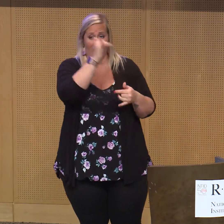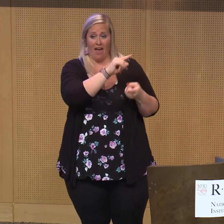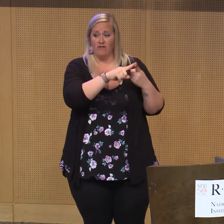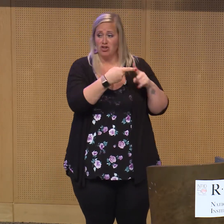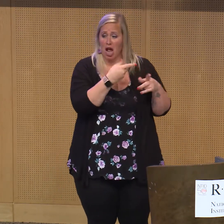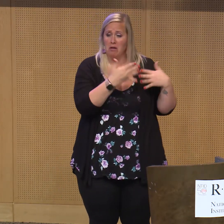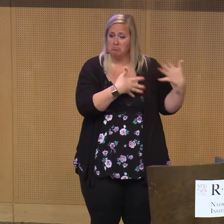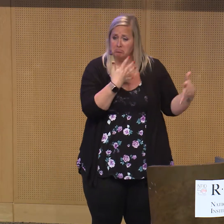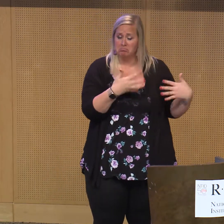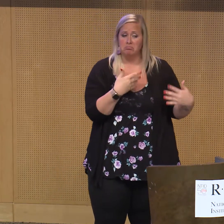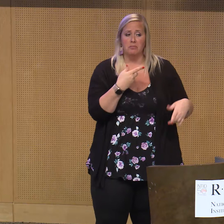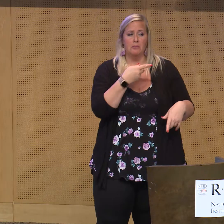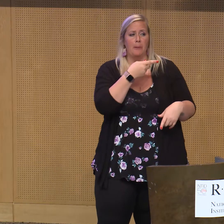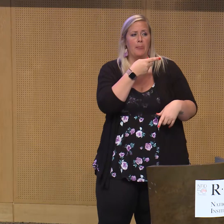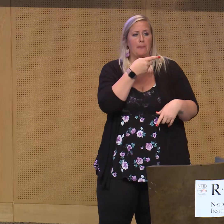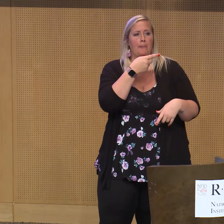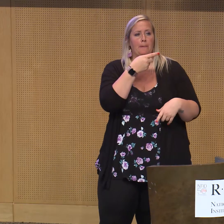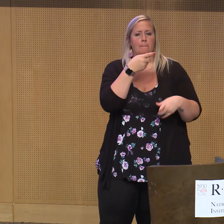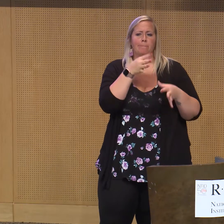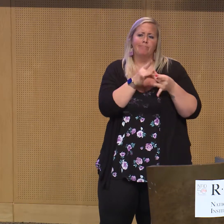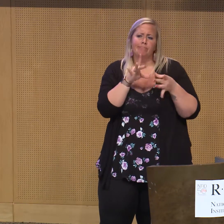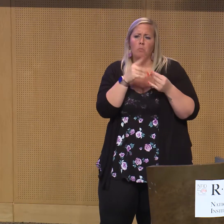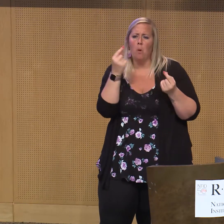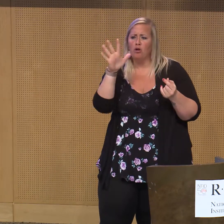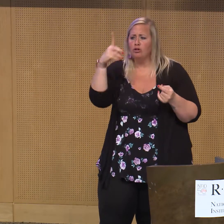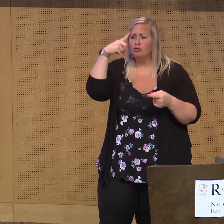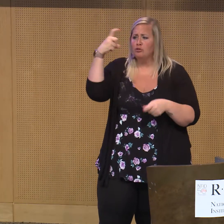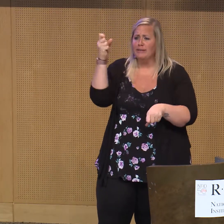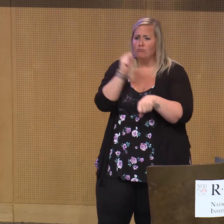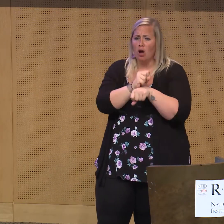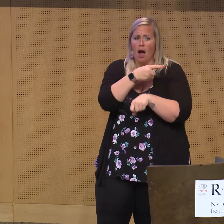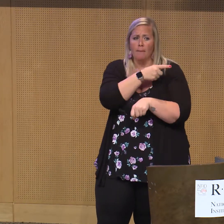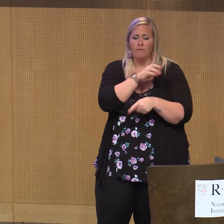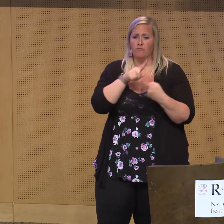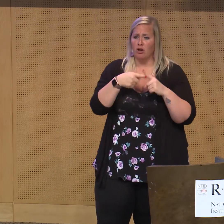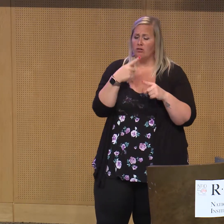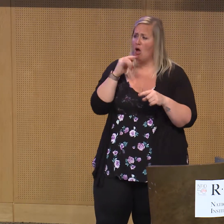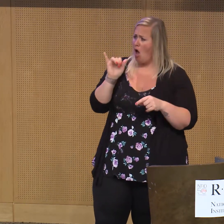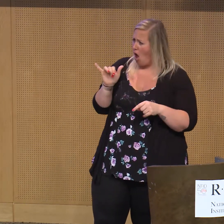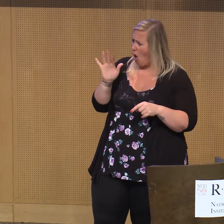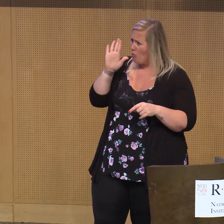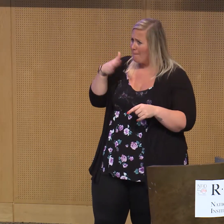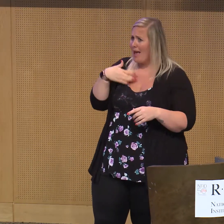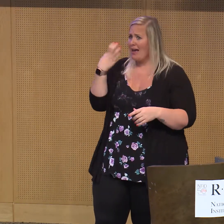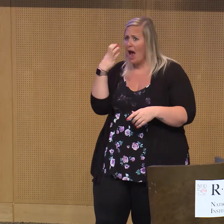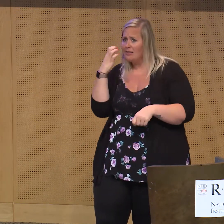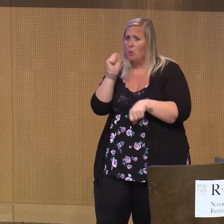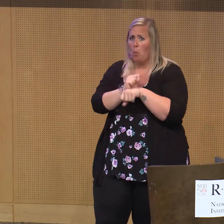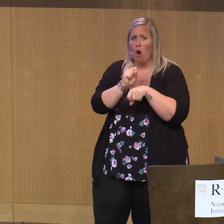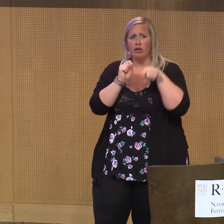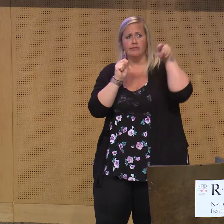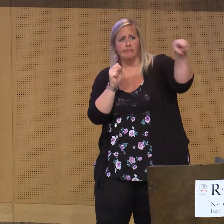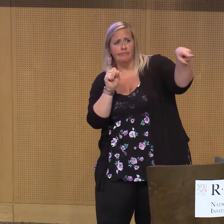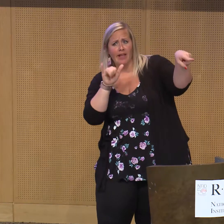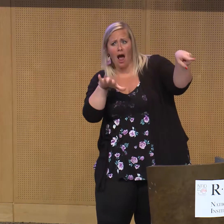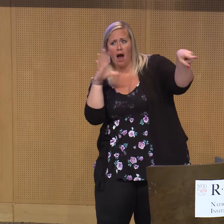and meet the people in the class and maybe start new friendships. Maybe you'll learn what their dreams are